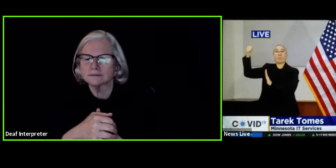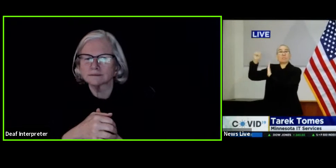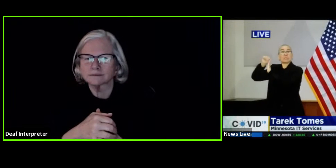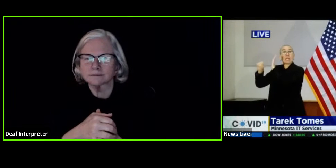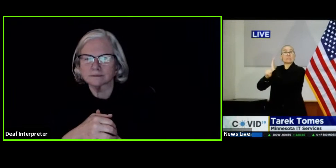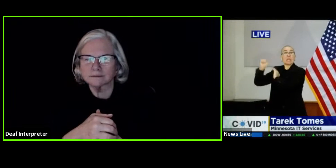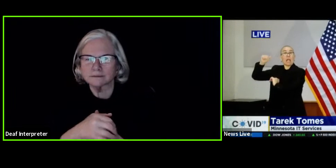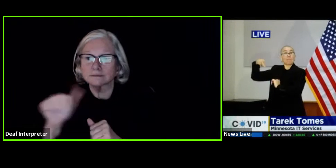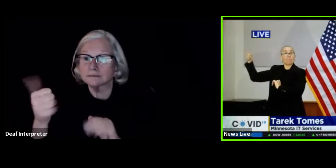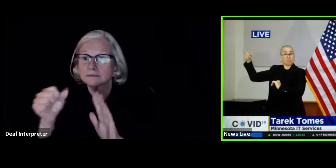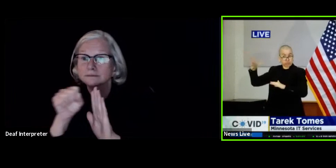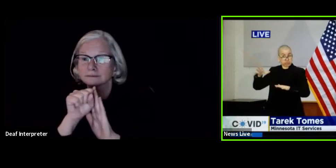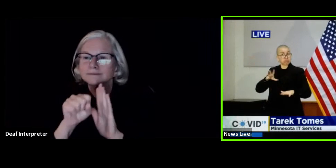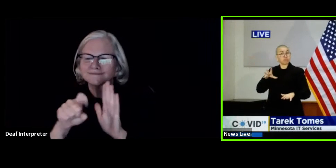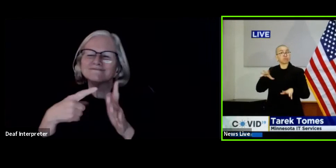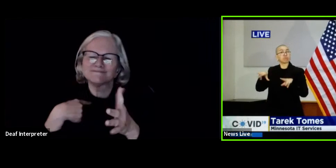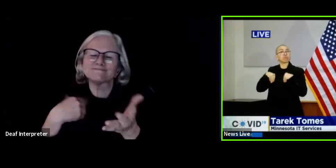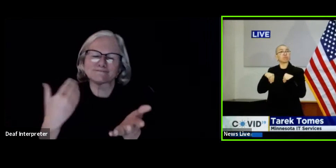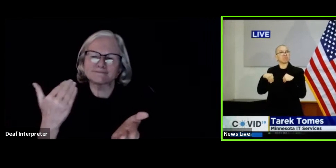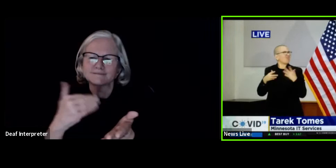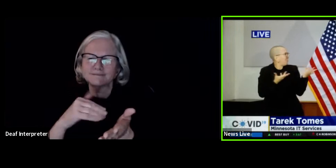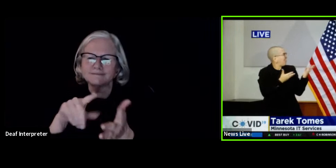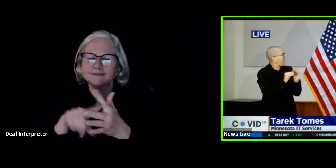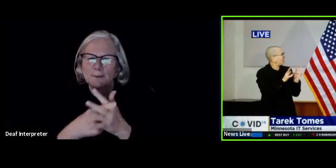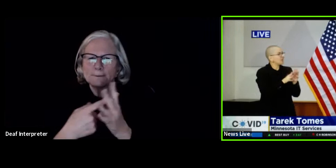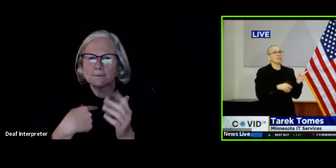[ Indiscernible ] ≫ SO I'LL START WITH YOUR FIRST